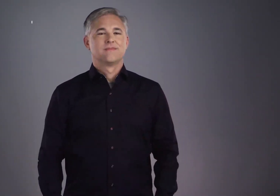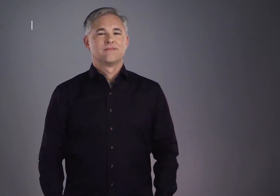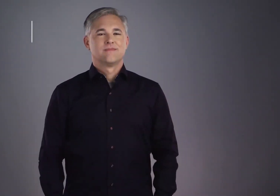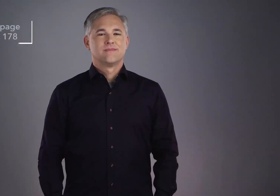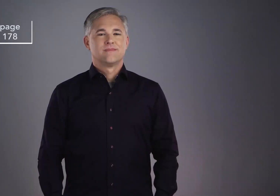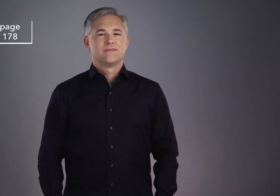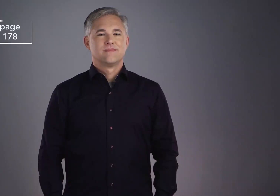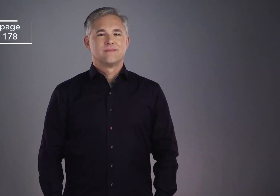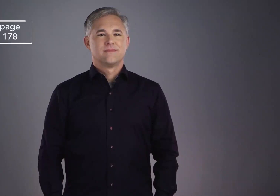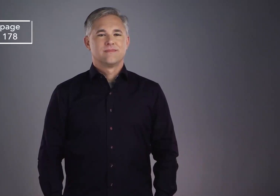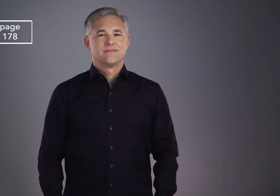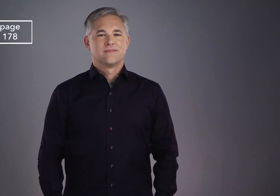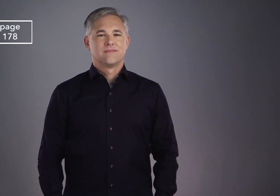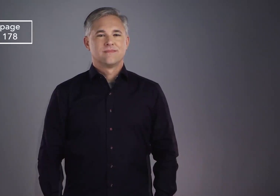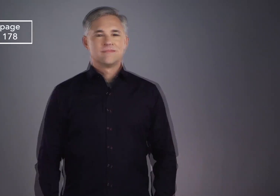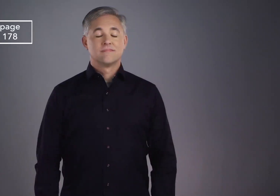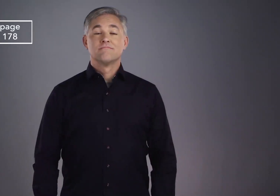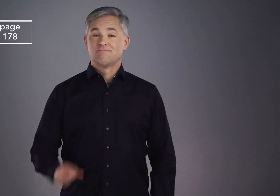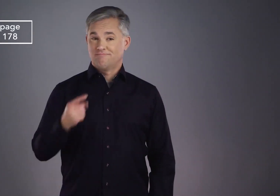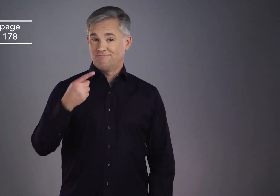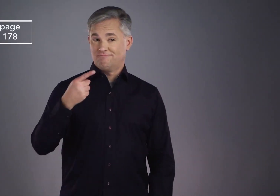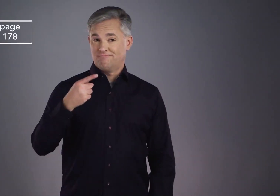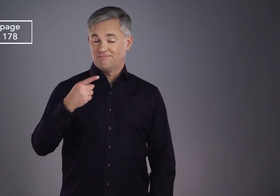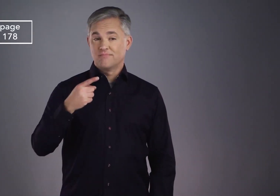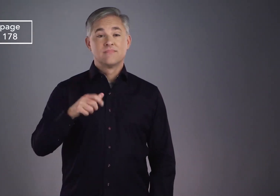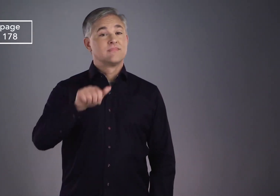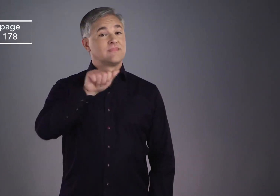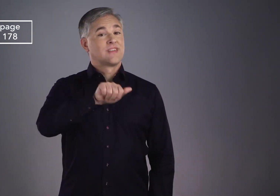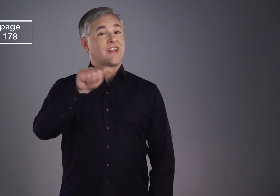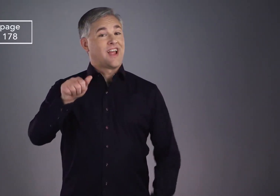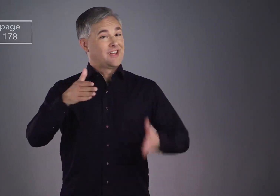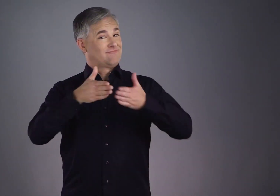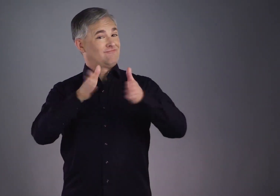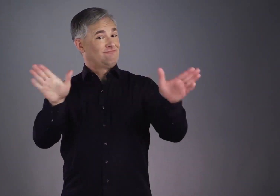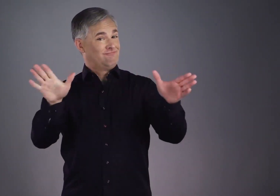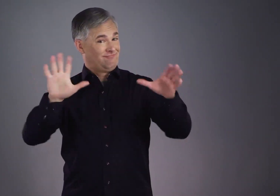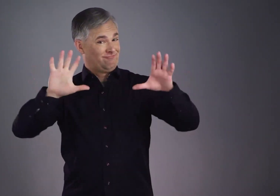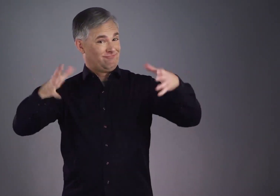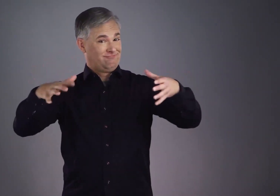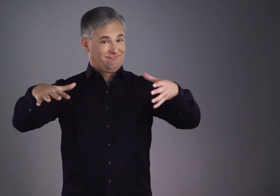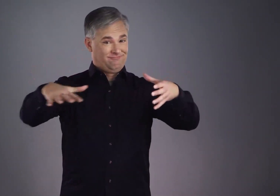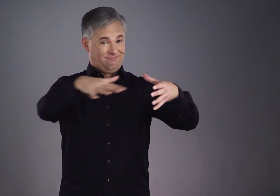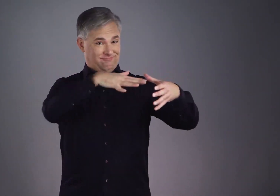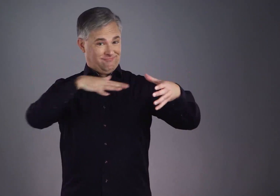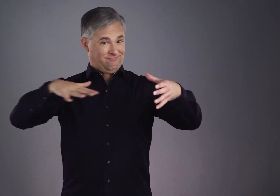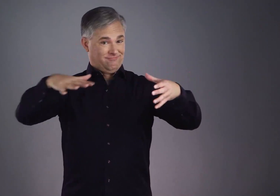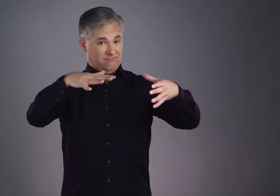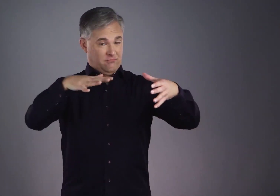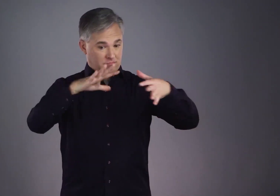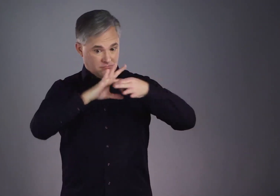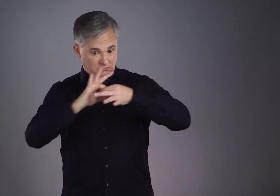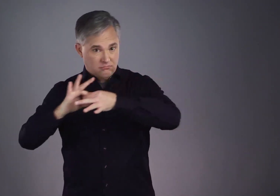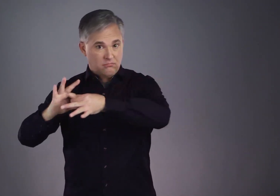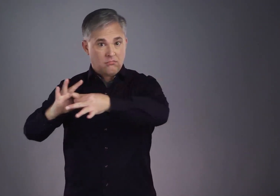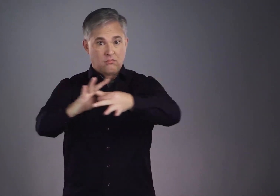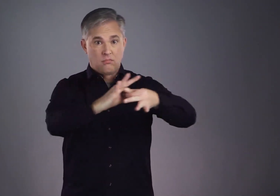The Twelve Traditions One — Our common welfare should come first;